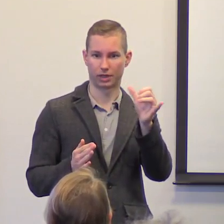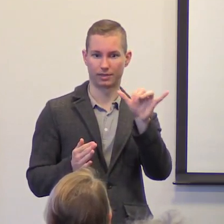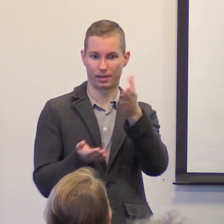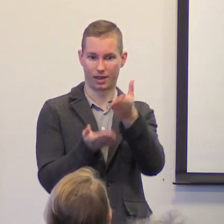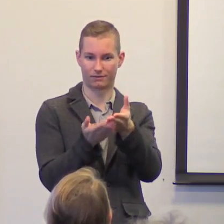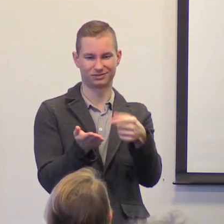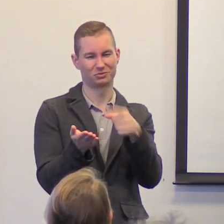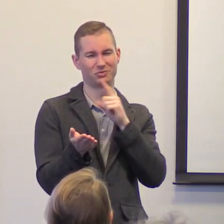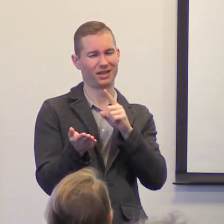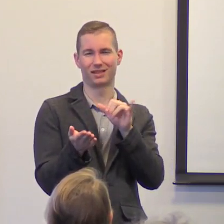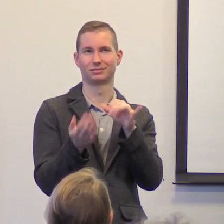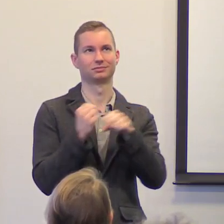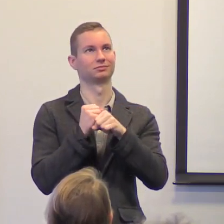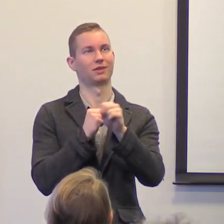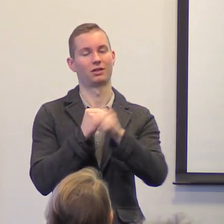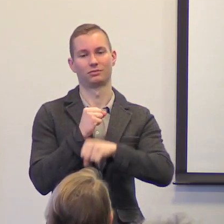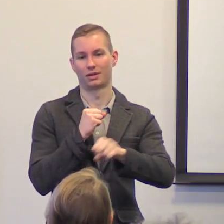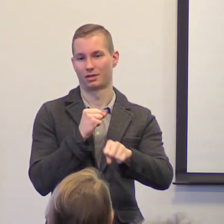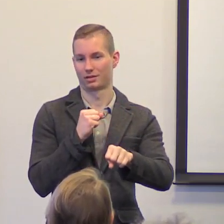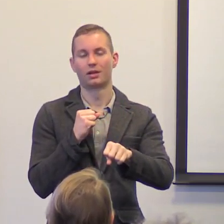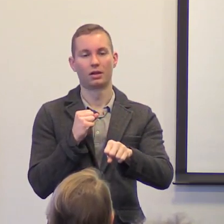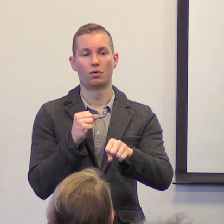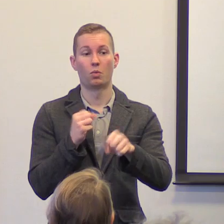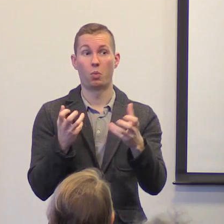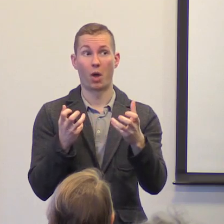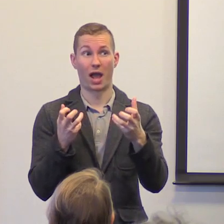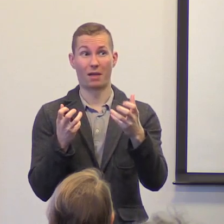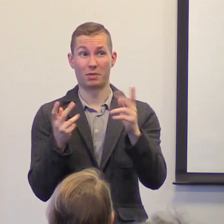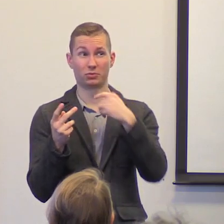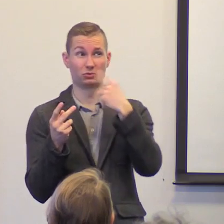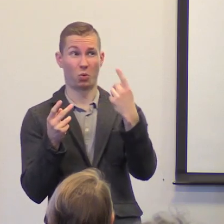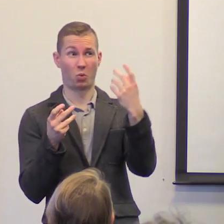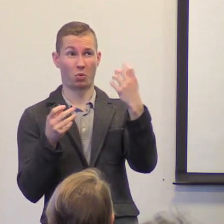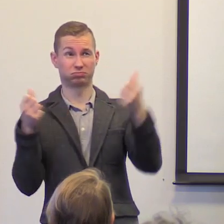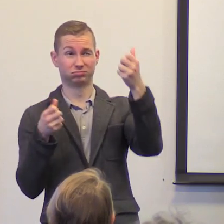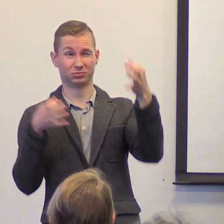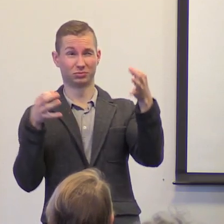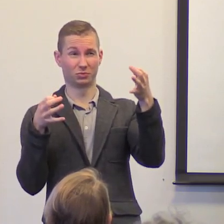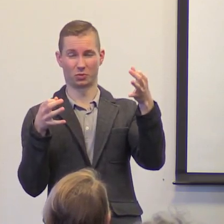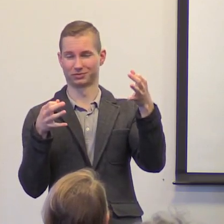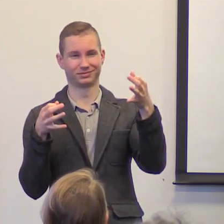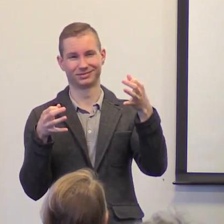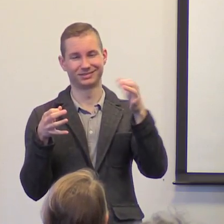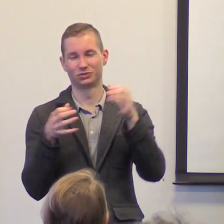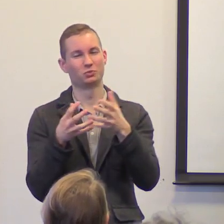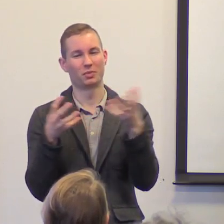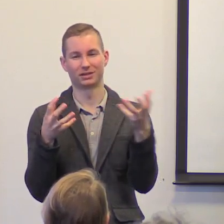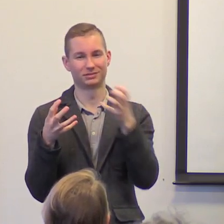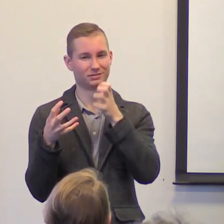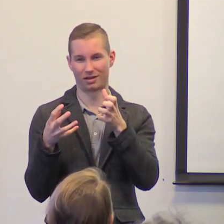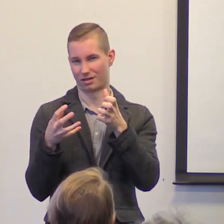exaggerated, that what the Supreme Court was told was extremely overinflated. You probably have heard the same about the order.